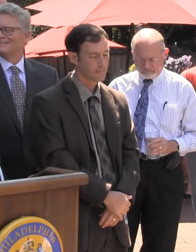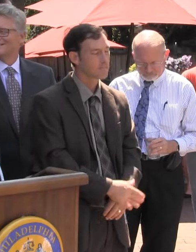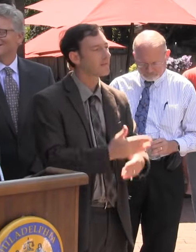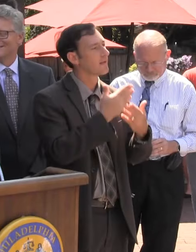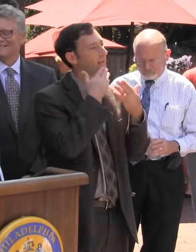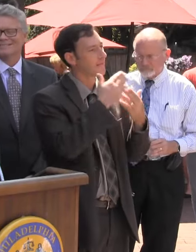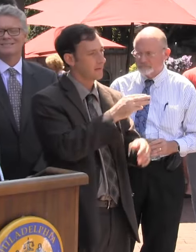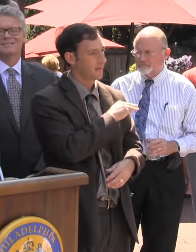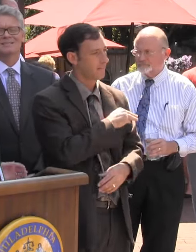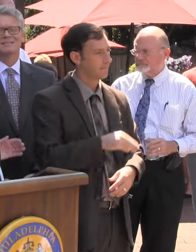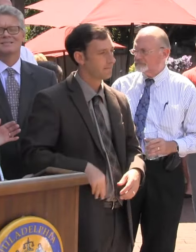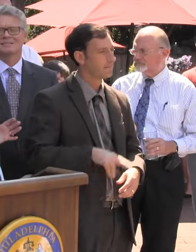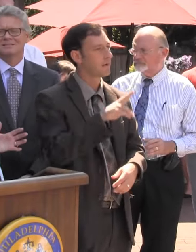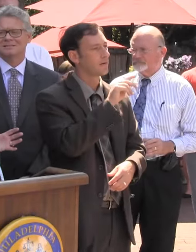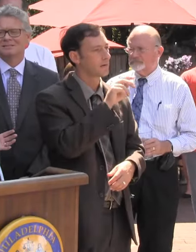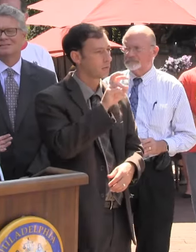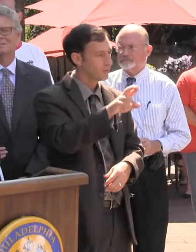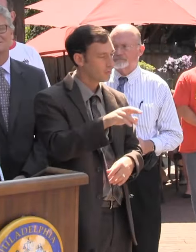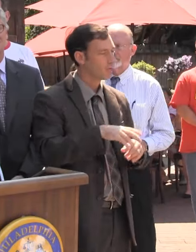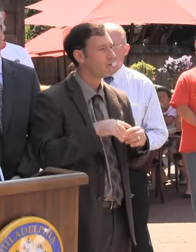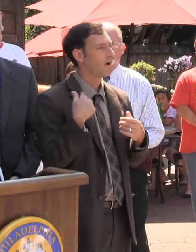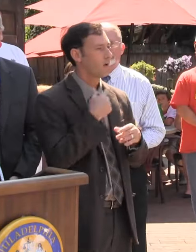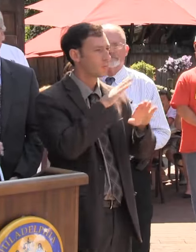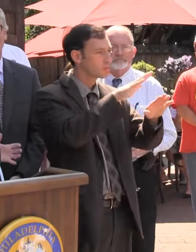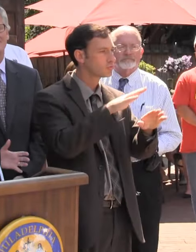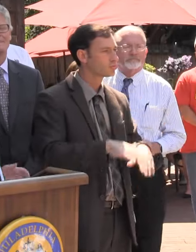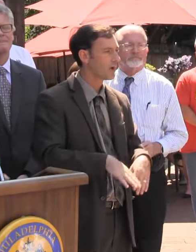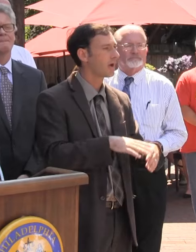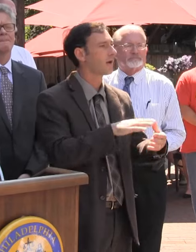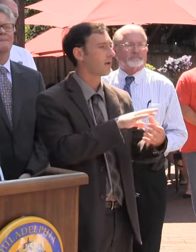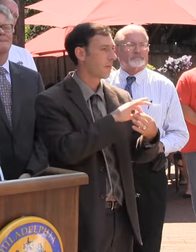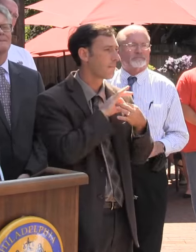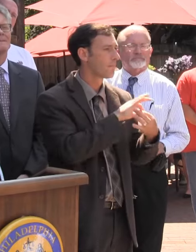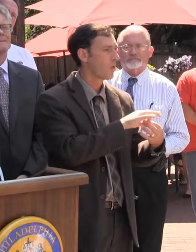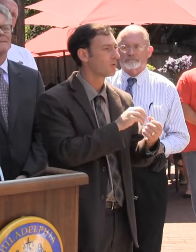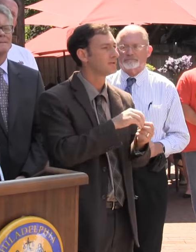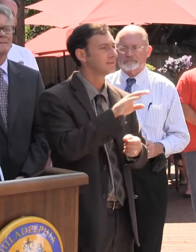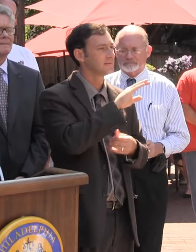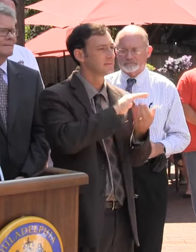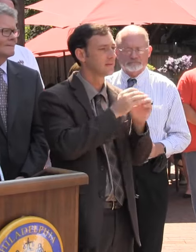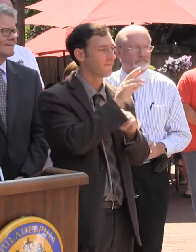Thank you Mayor Nutter, our incredible partners in the City of Philadelphia, and all of you